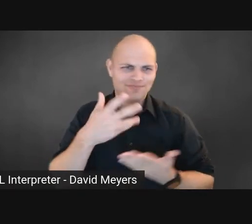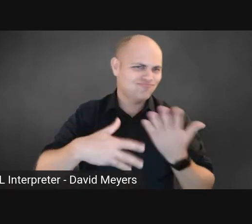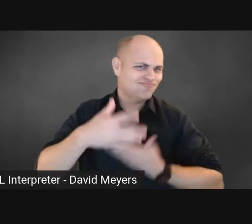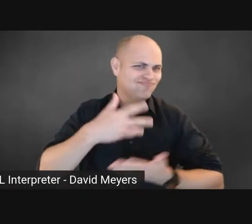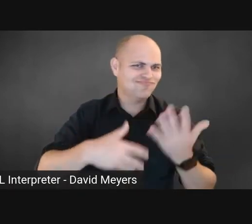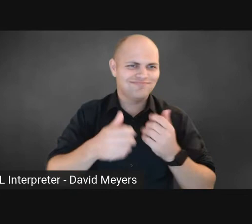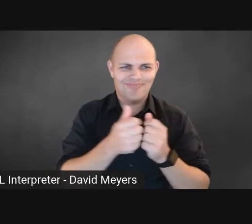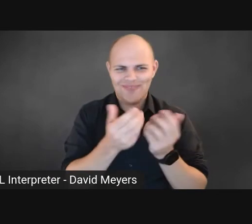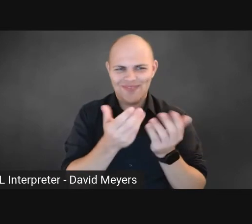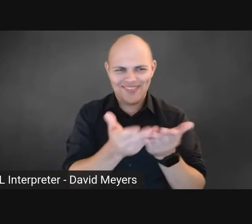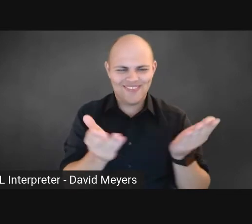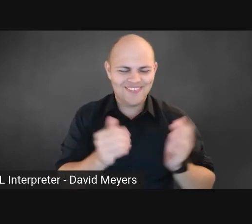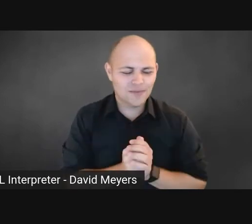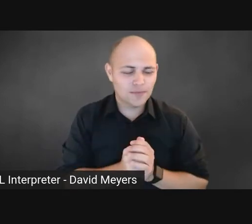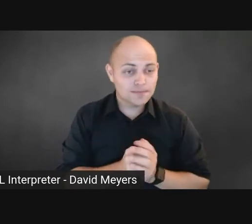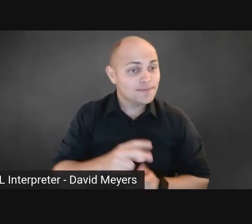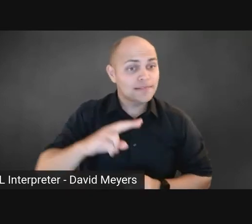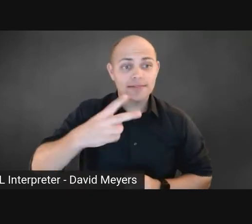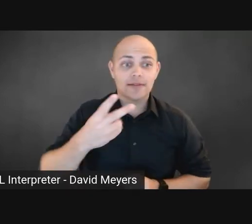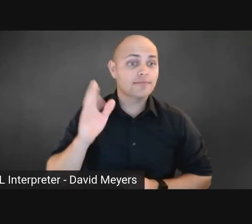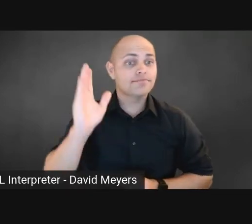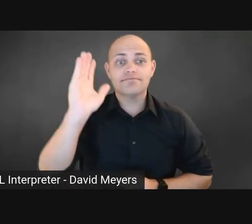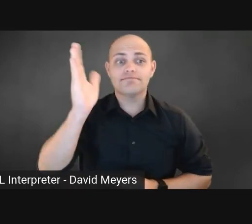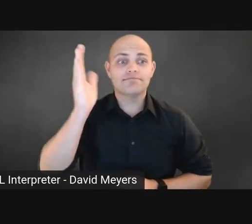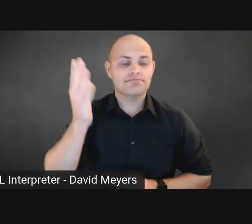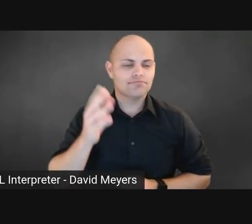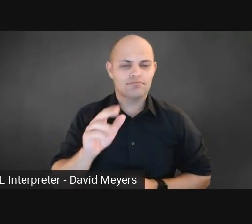Our second talk is going to be ARIA State Management